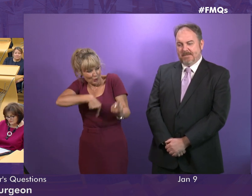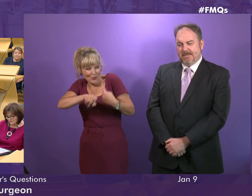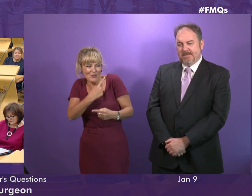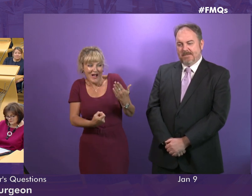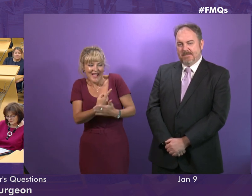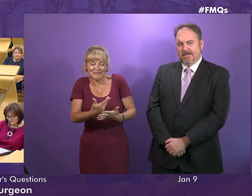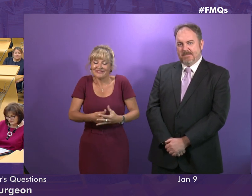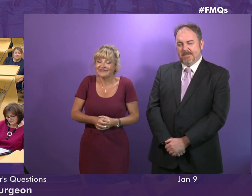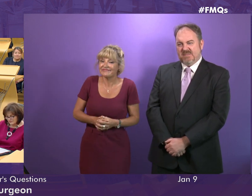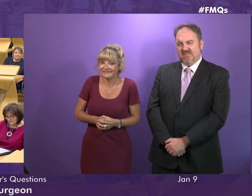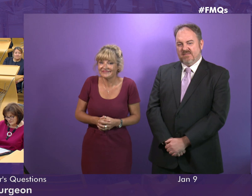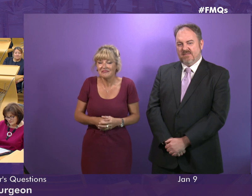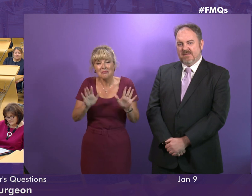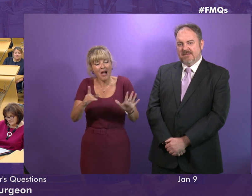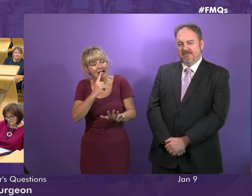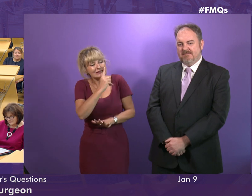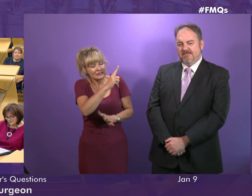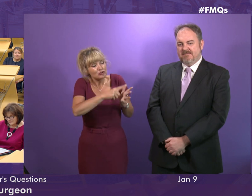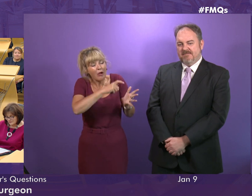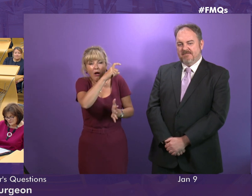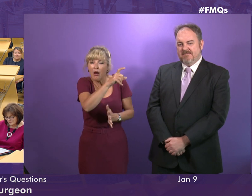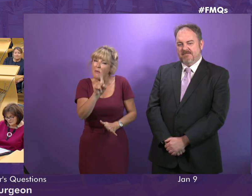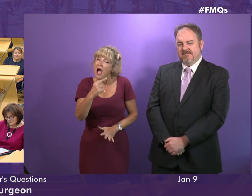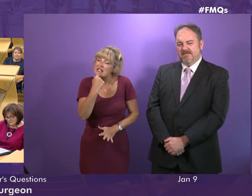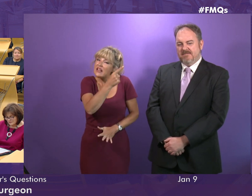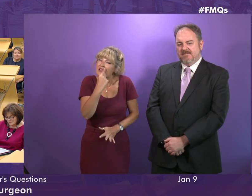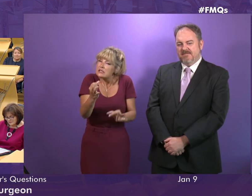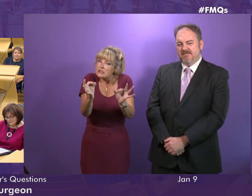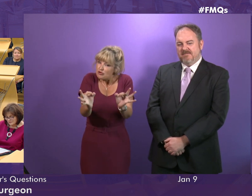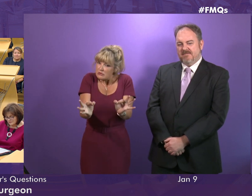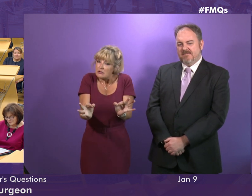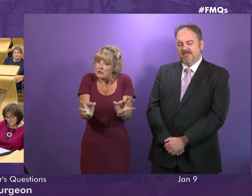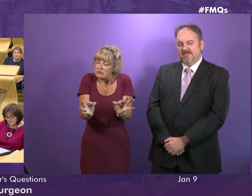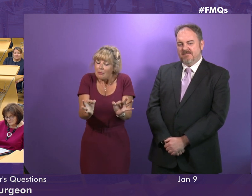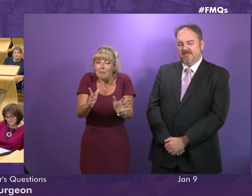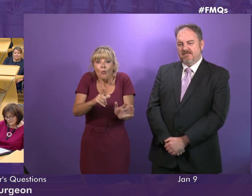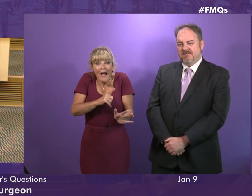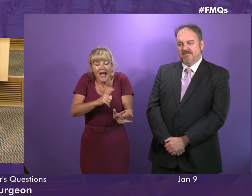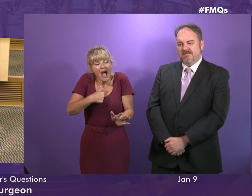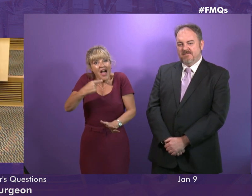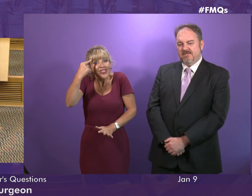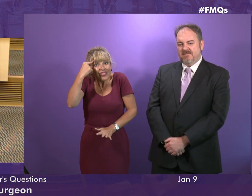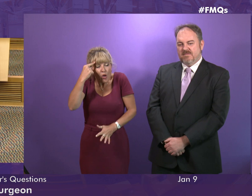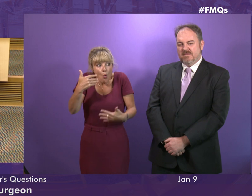I say this seriously to Jackson Carlaw: I think that the only people who have misunderstood